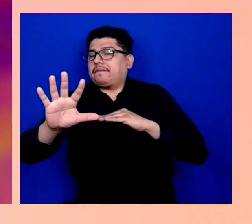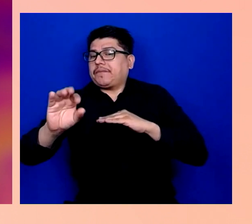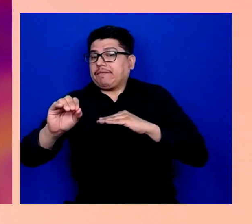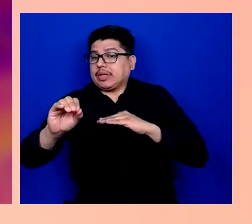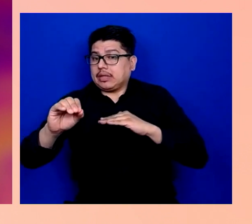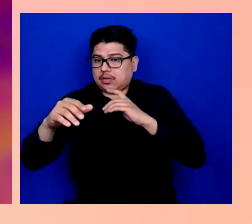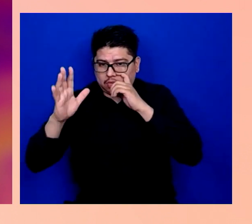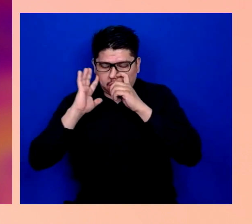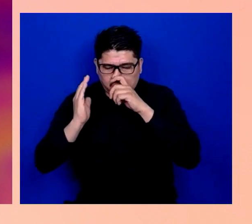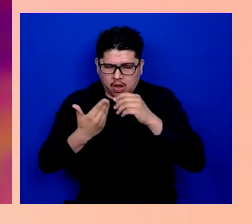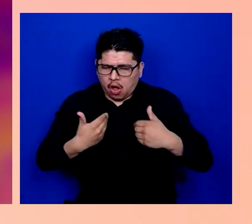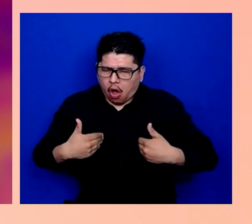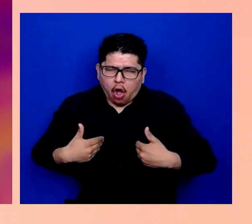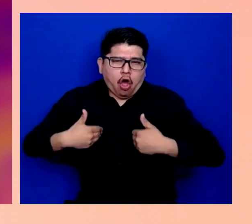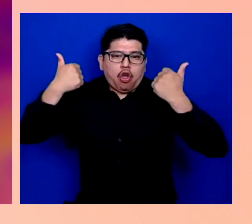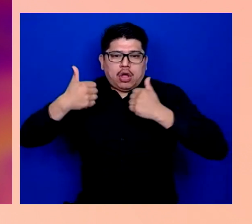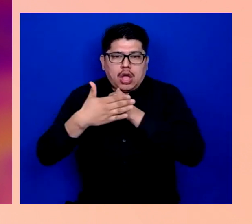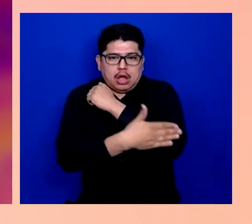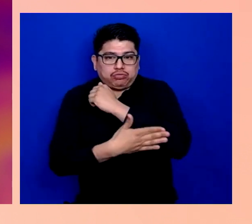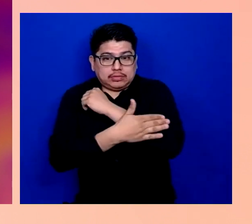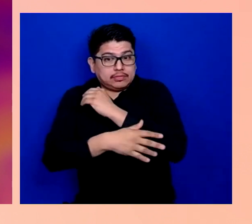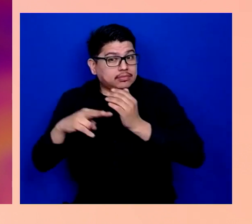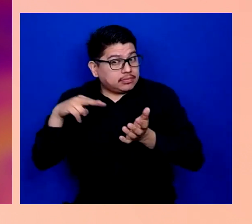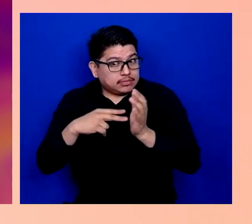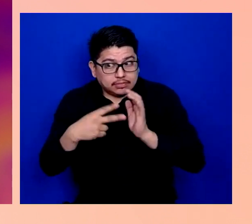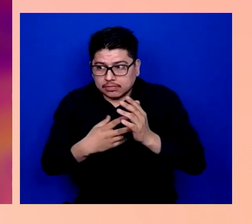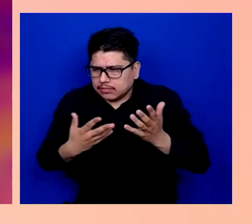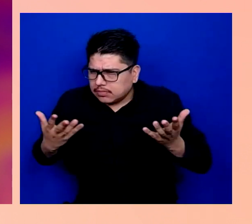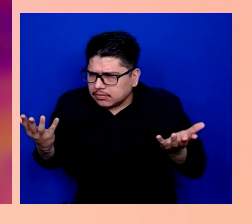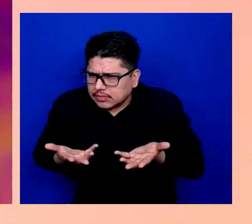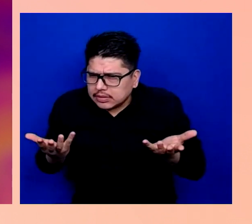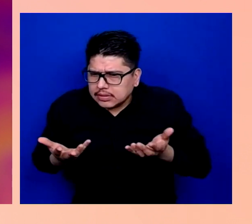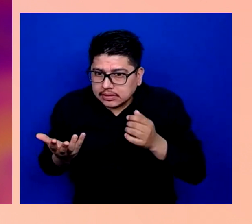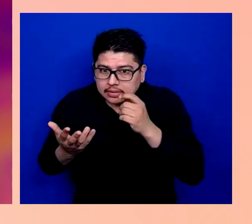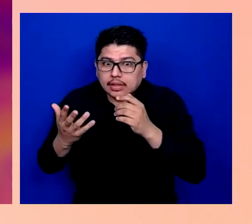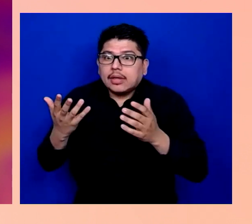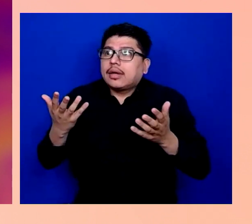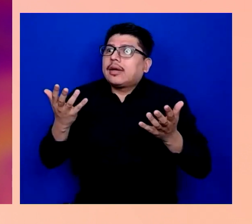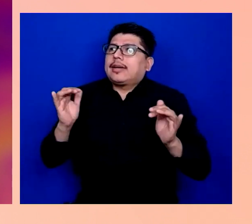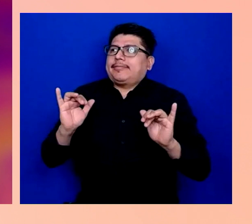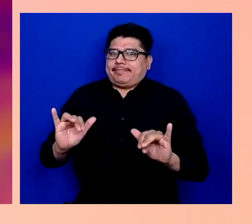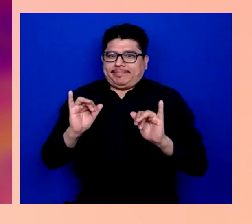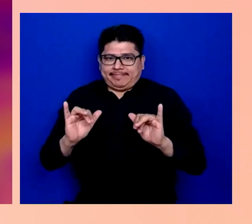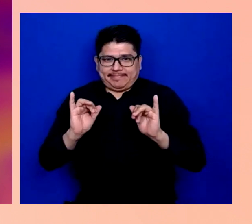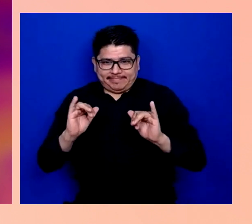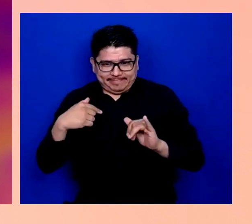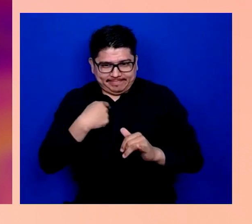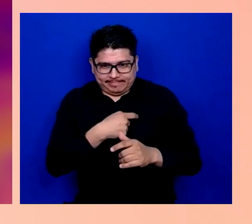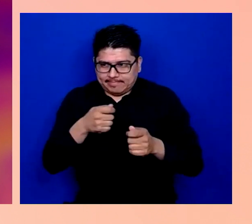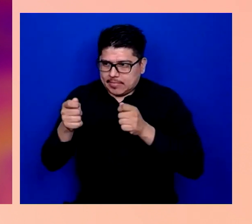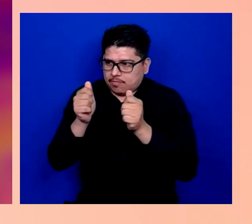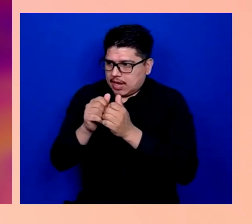When you think about it, what that means is that we're dealing with a demographic that is older, for the most part.